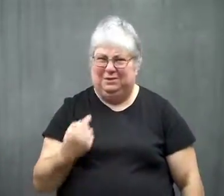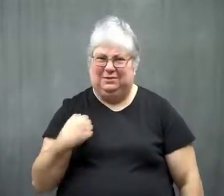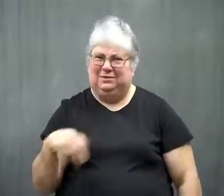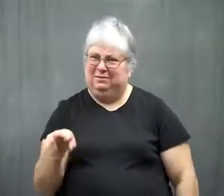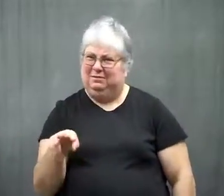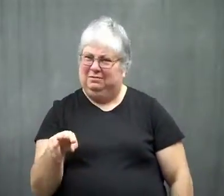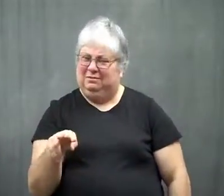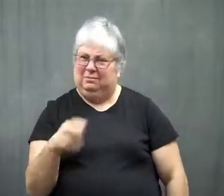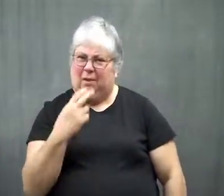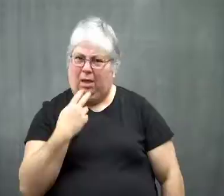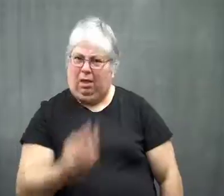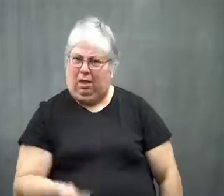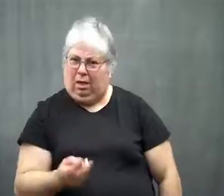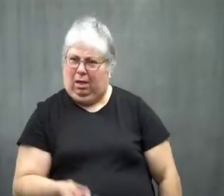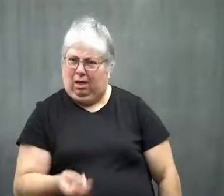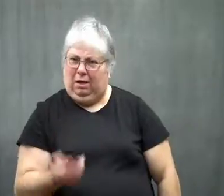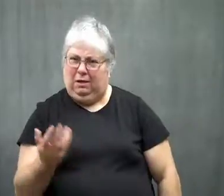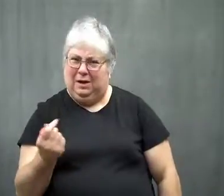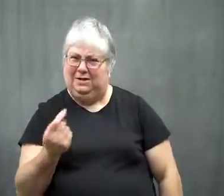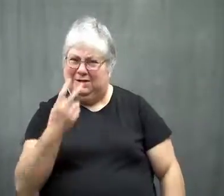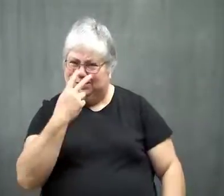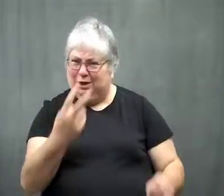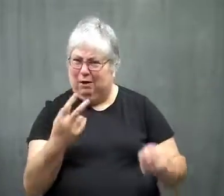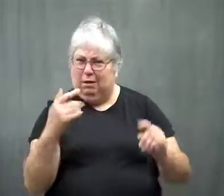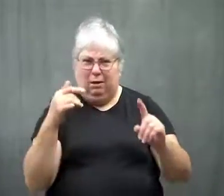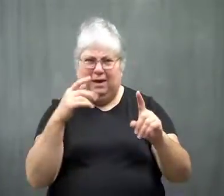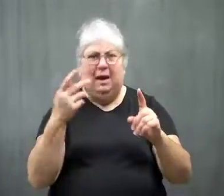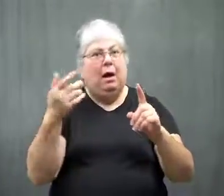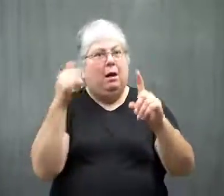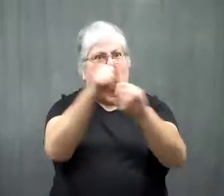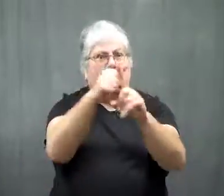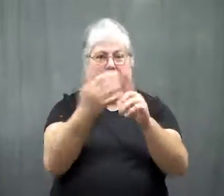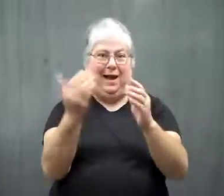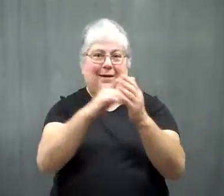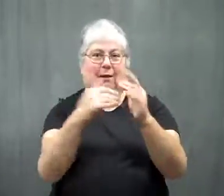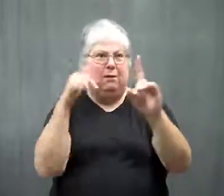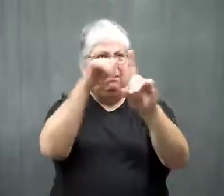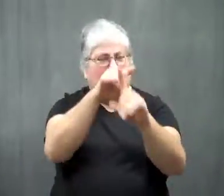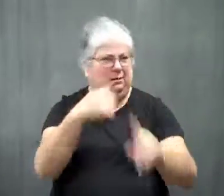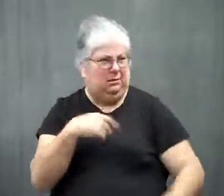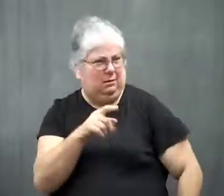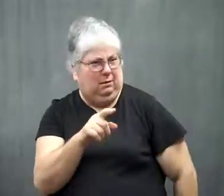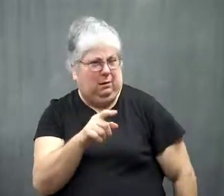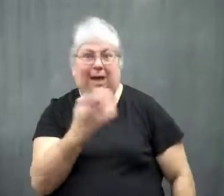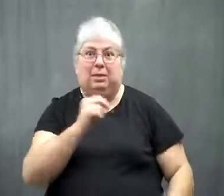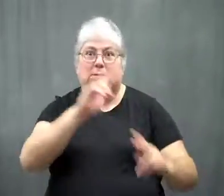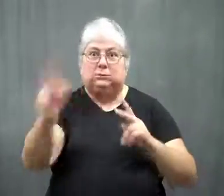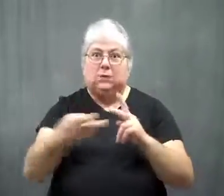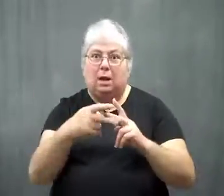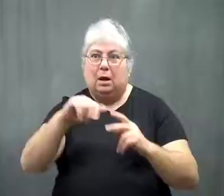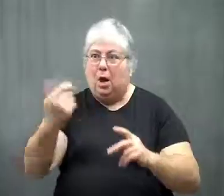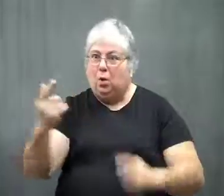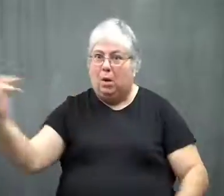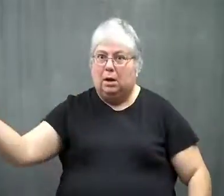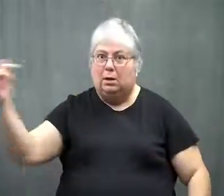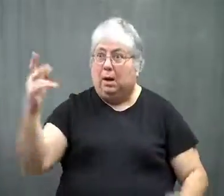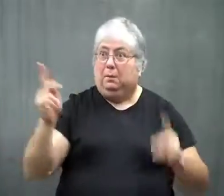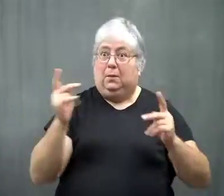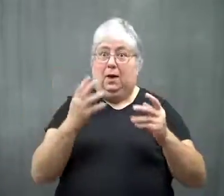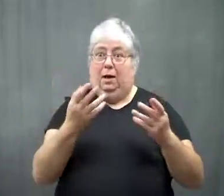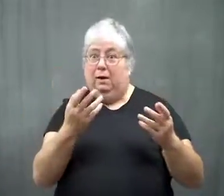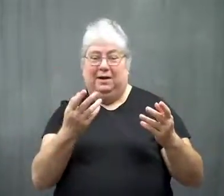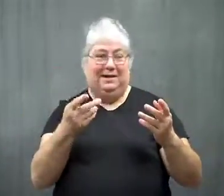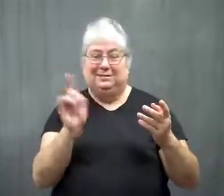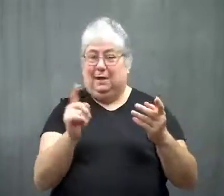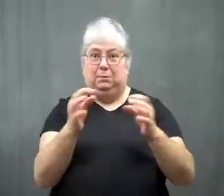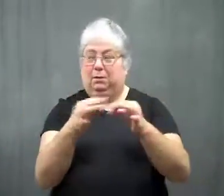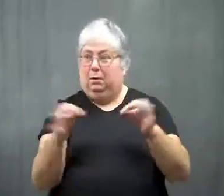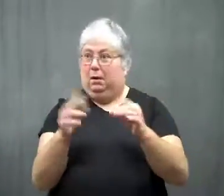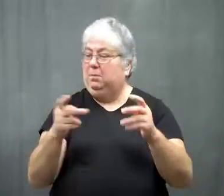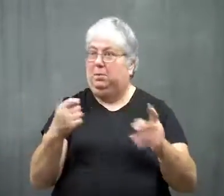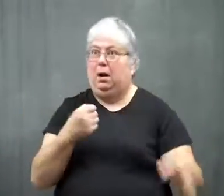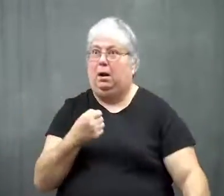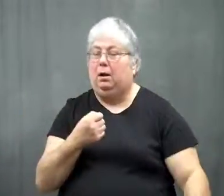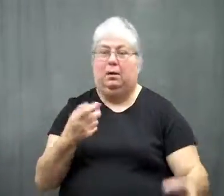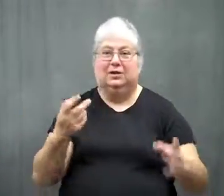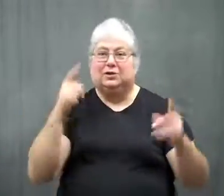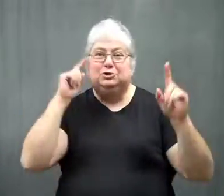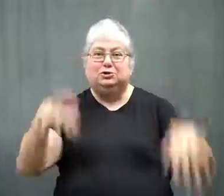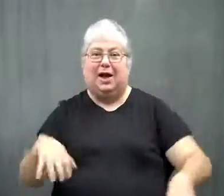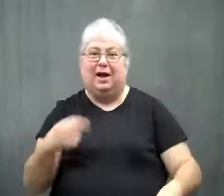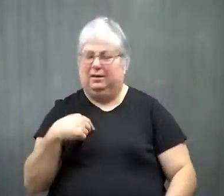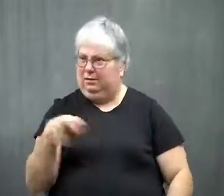I watched the reruns of the plane hitting the building in disbelief.